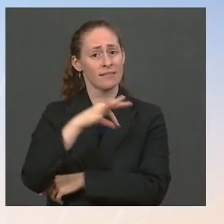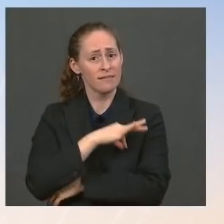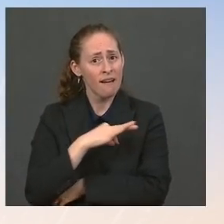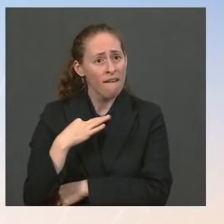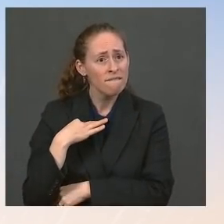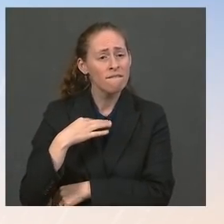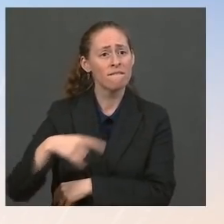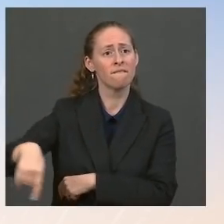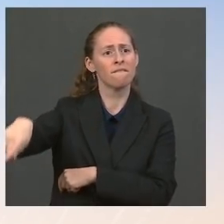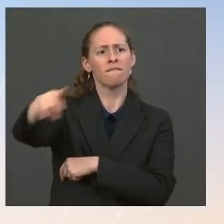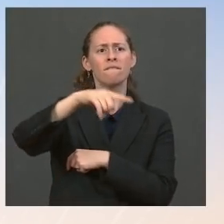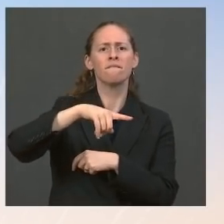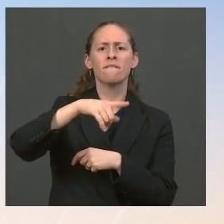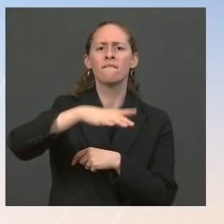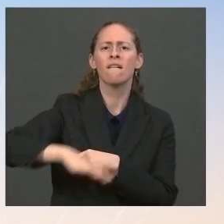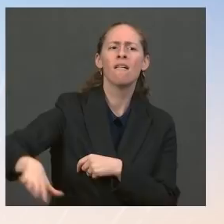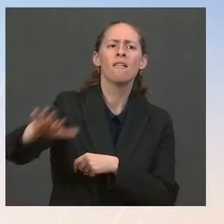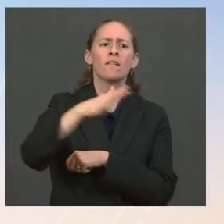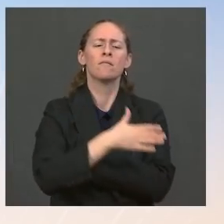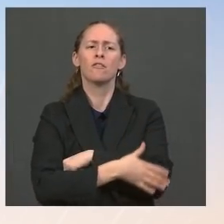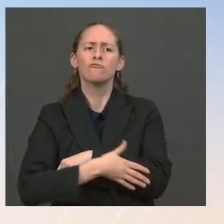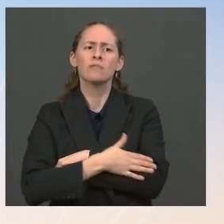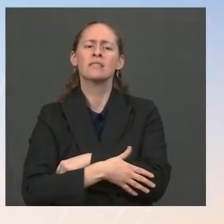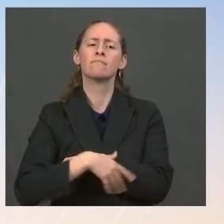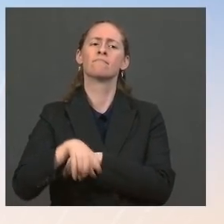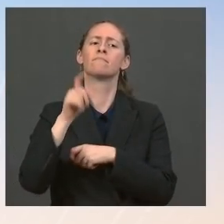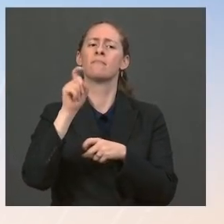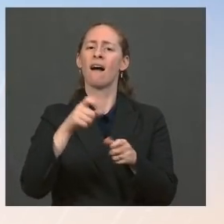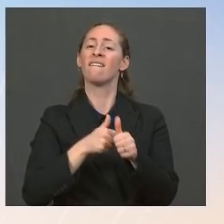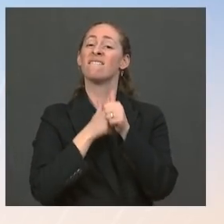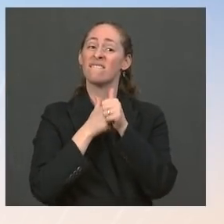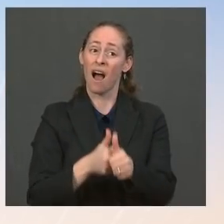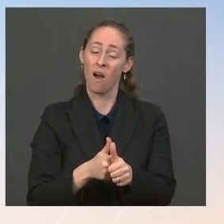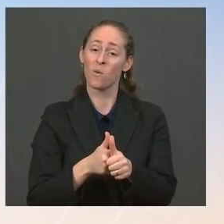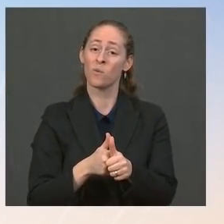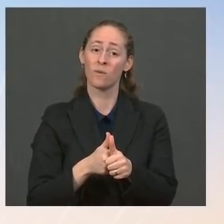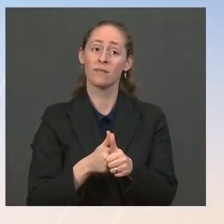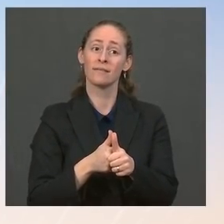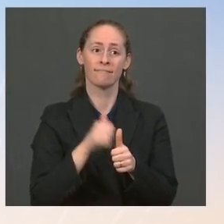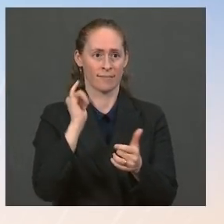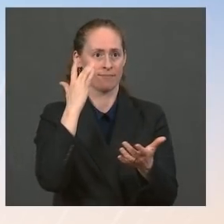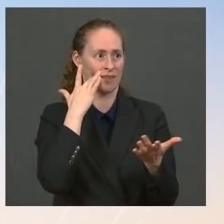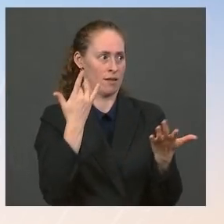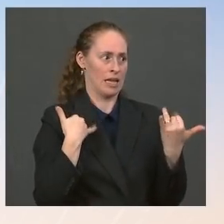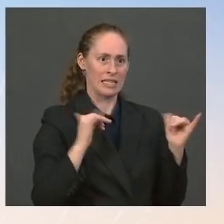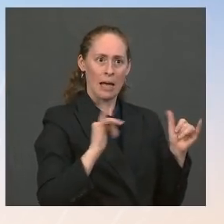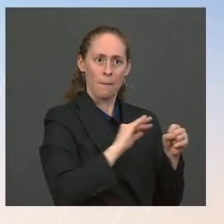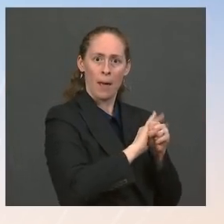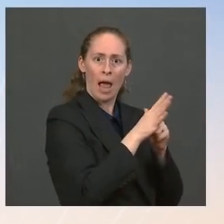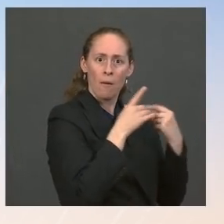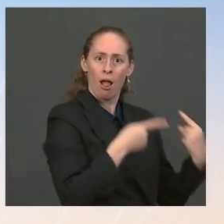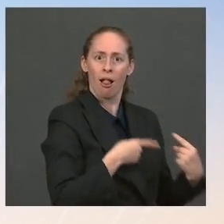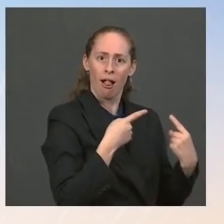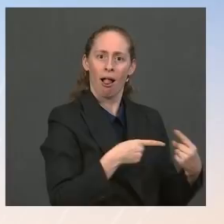and the American public require it. And that is why we are exercising that authority to serve the public health.